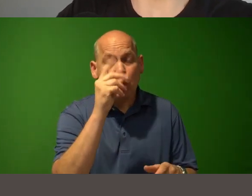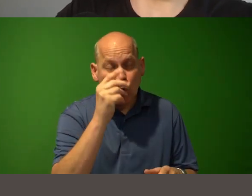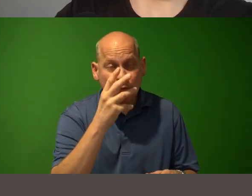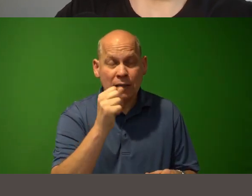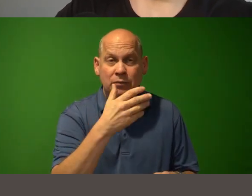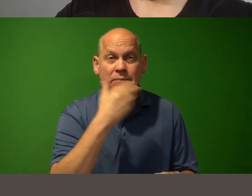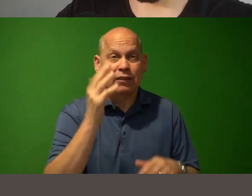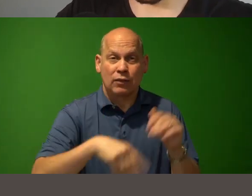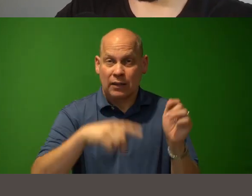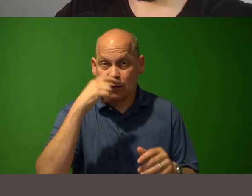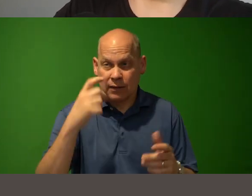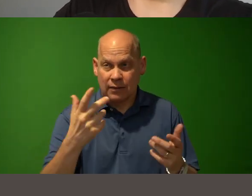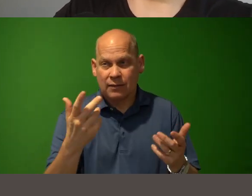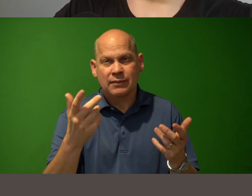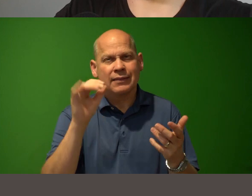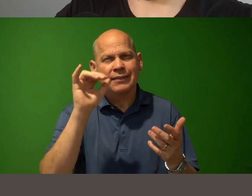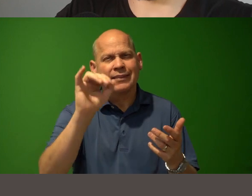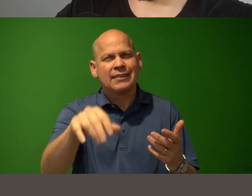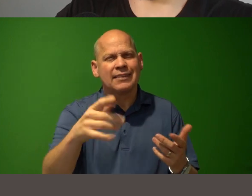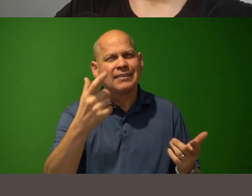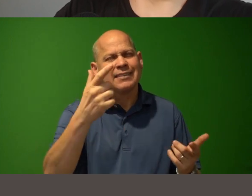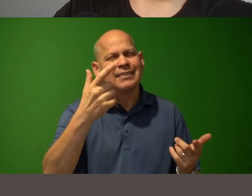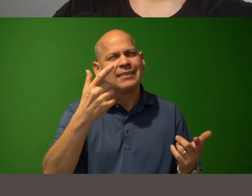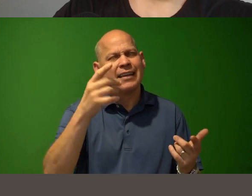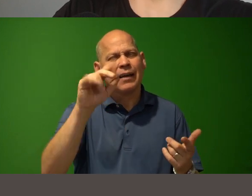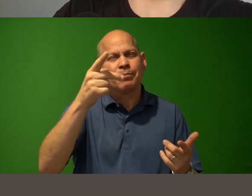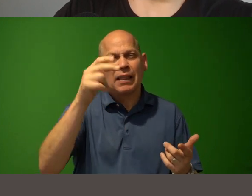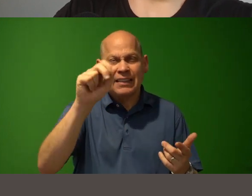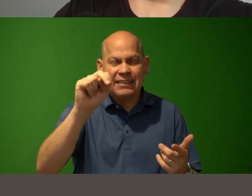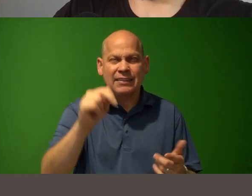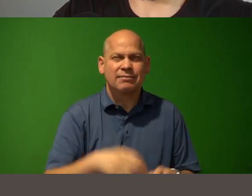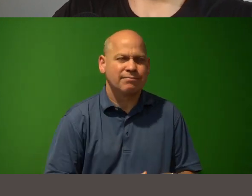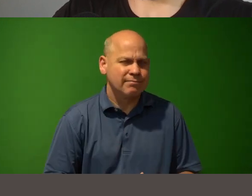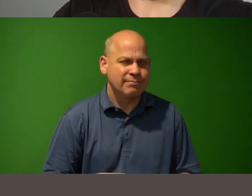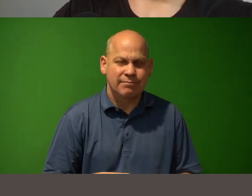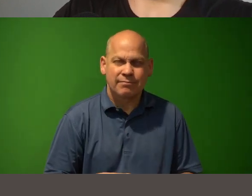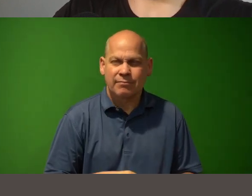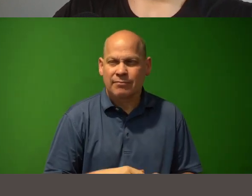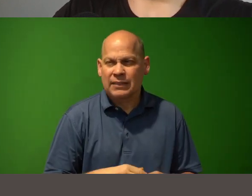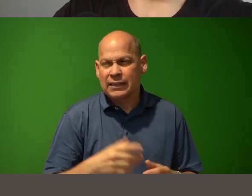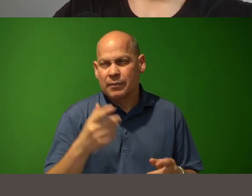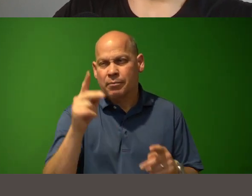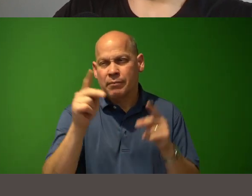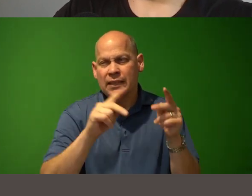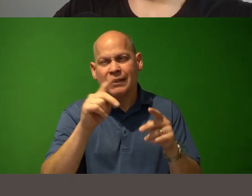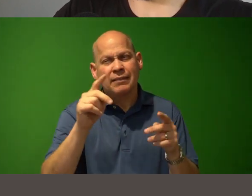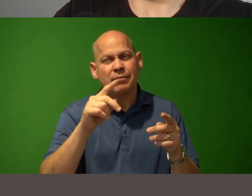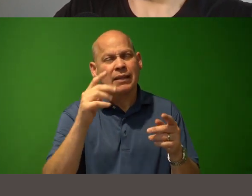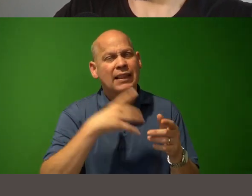Yes, we are referencing the zen of Python PEP 20 because people like beautiful things and